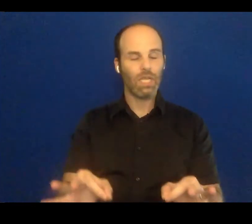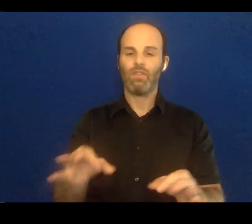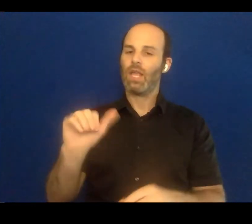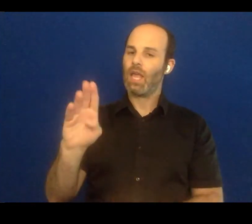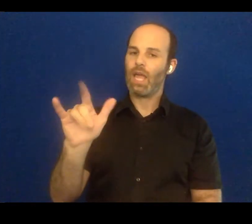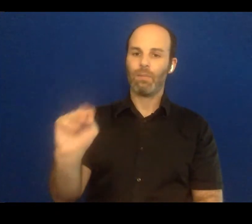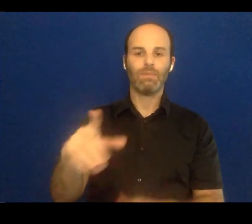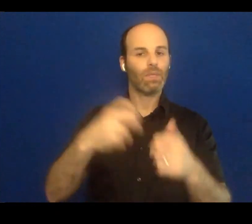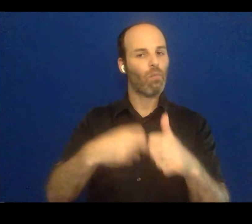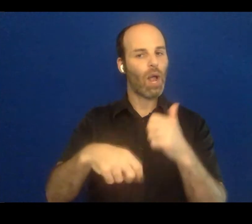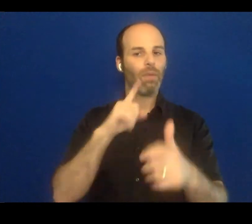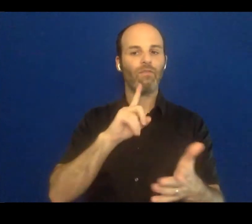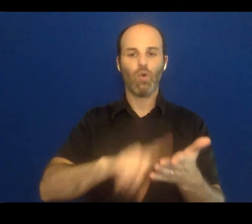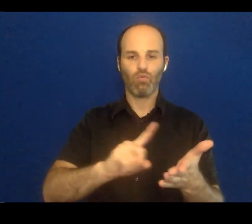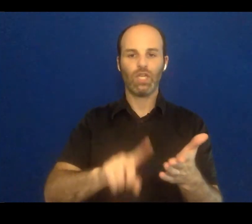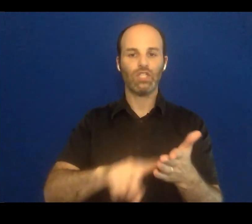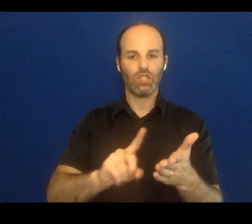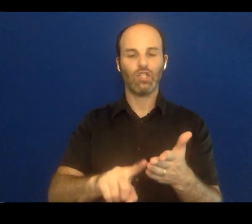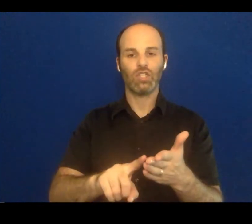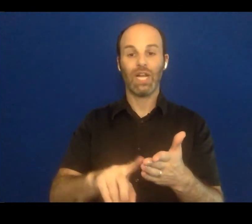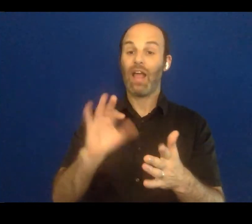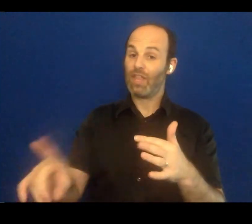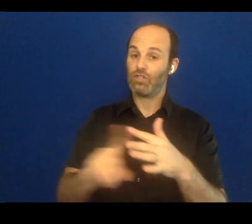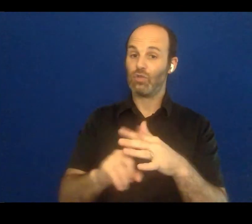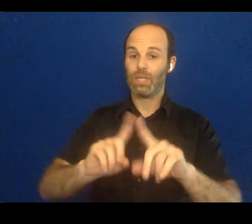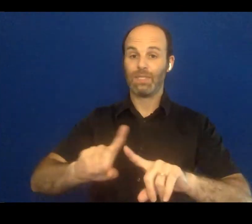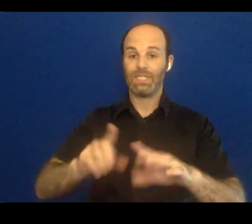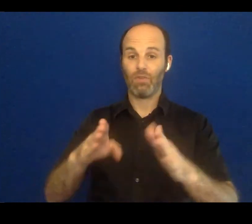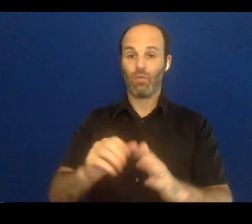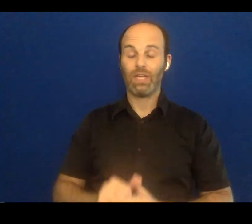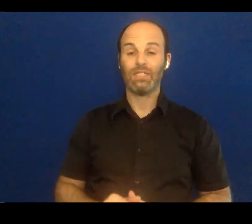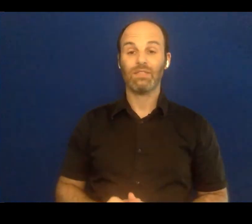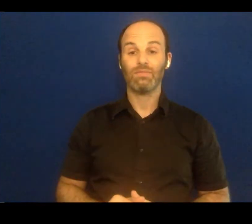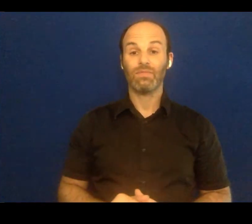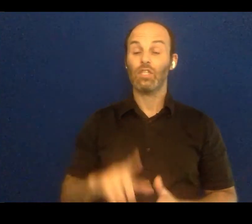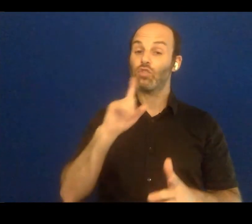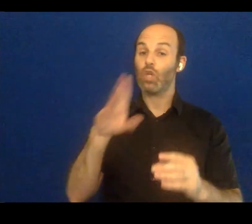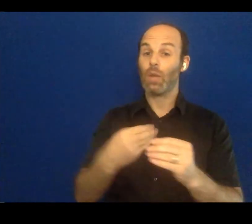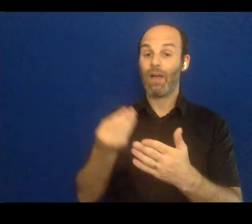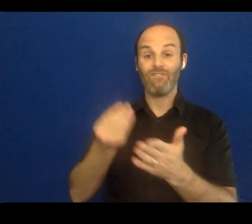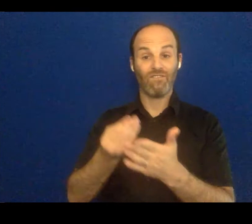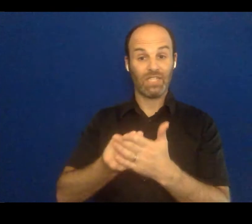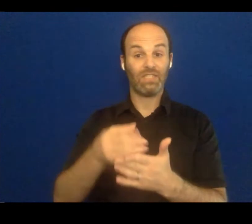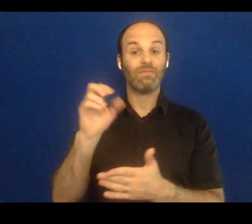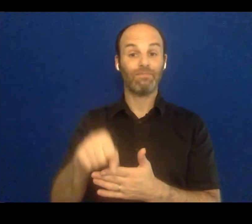AND I THINK THAT AS YOU TALK MANIFESTS IN SEVERAL WAYS. YOU TALK ABOUT THE FUNDING.